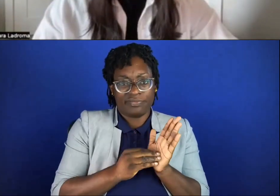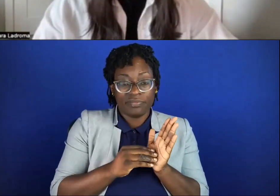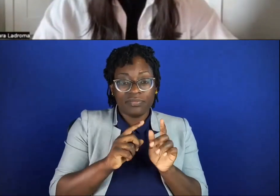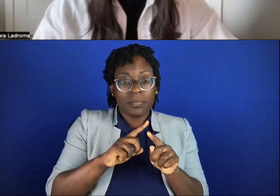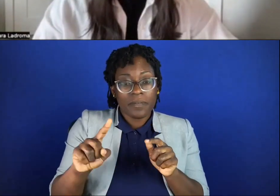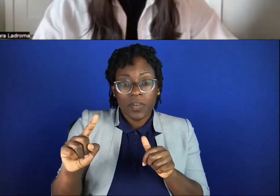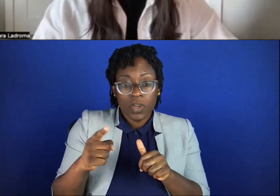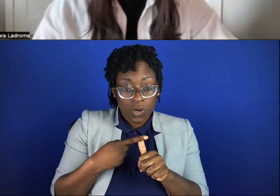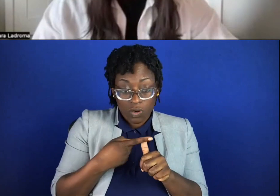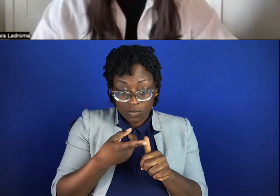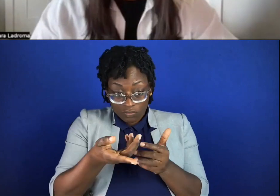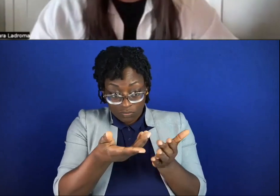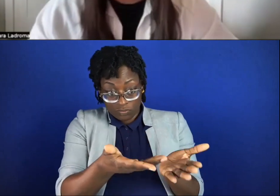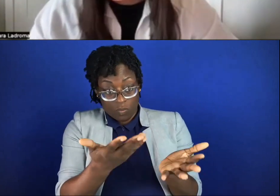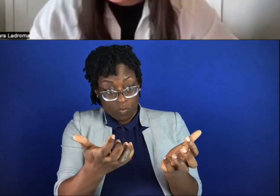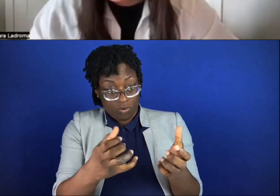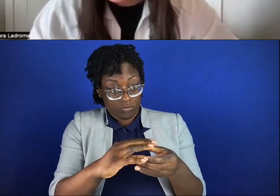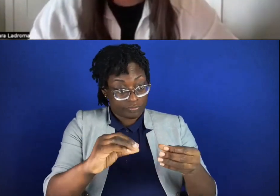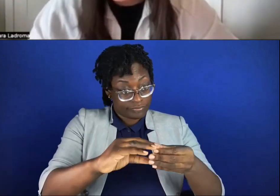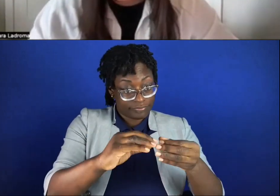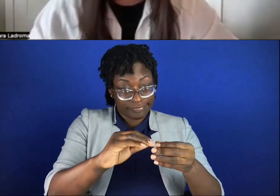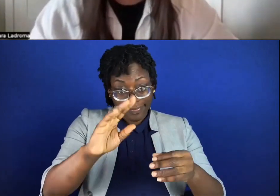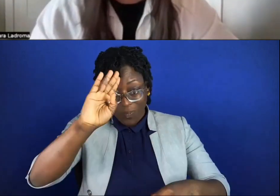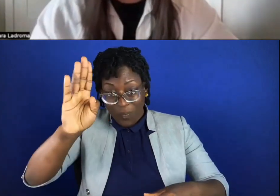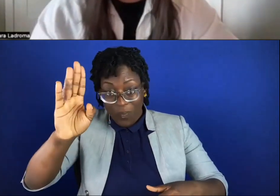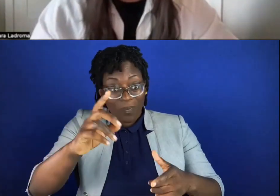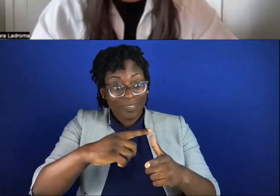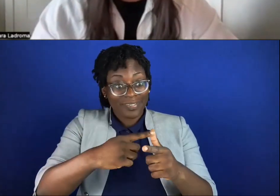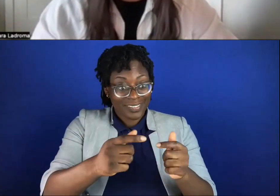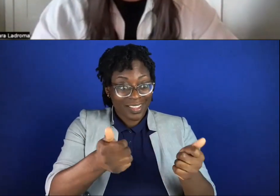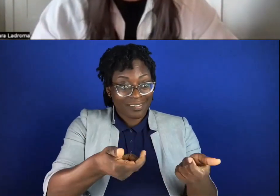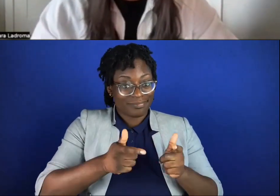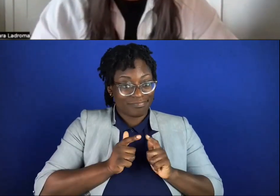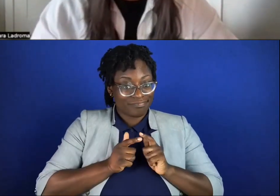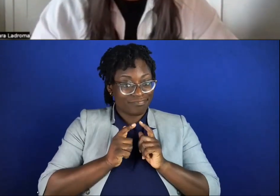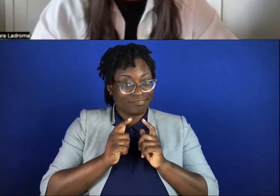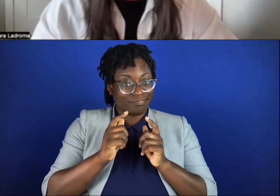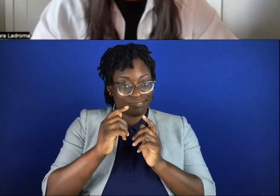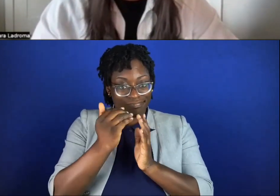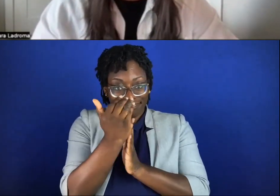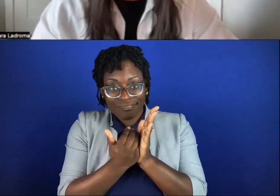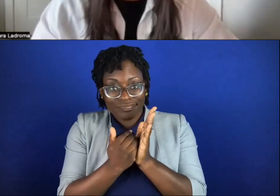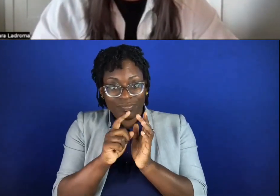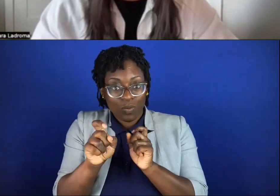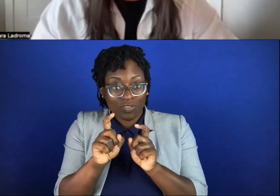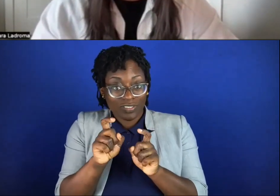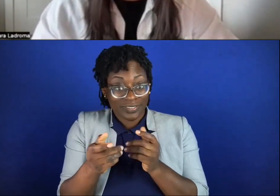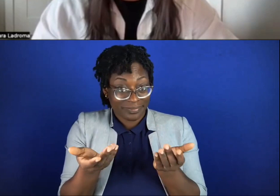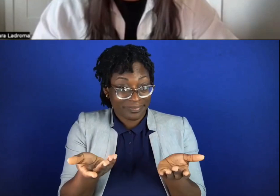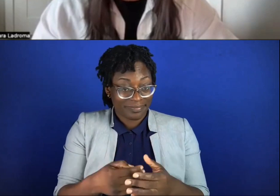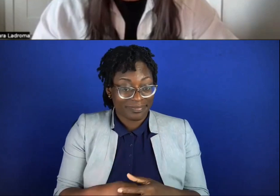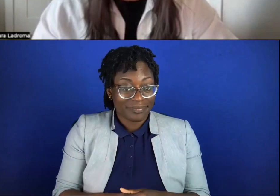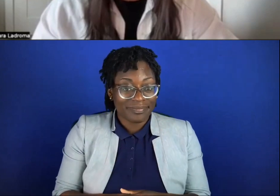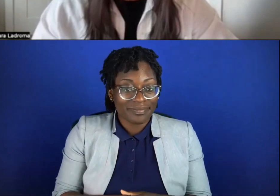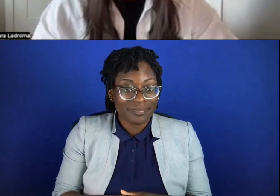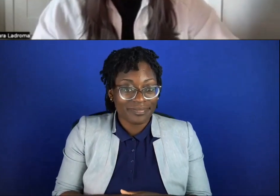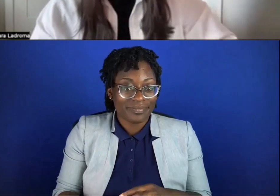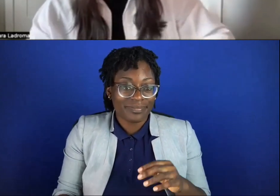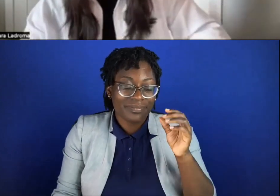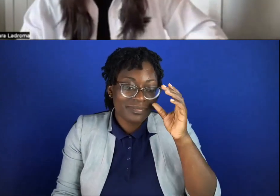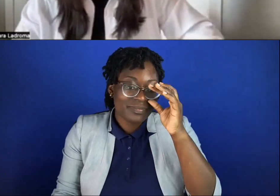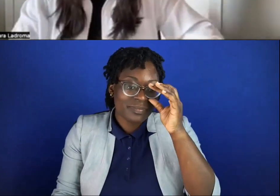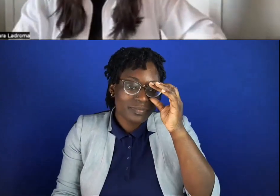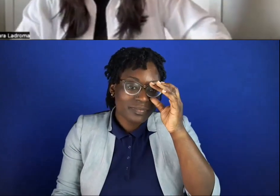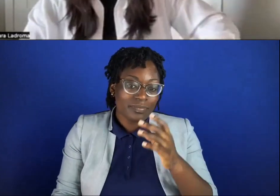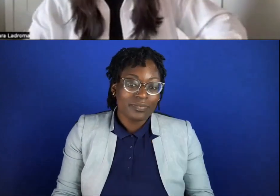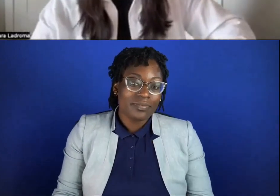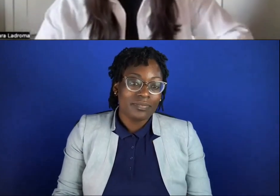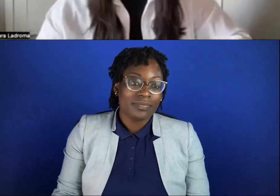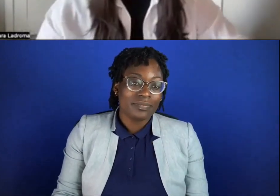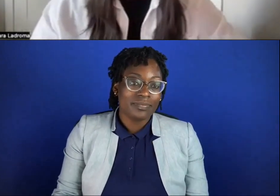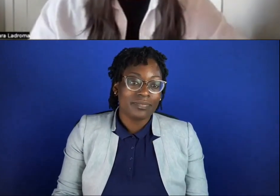for you two, but Daman and Victor do you want to do a quick hello and then we can get into